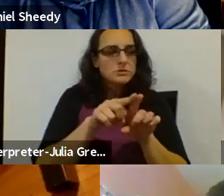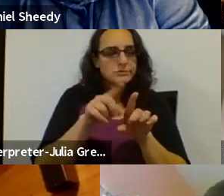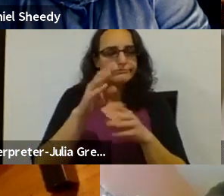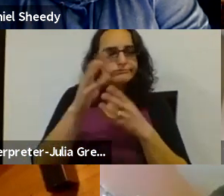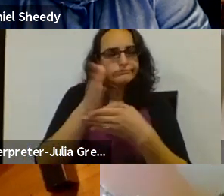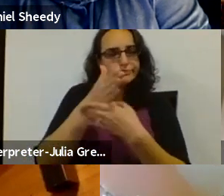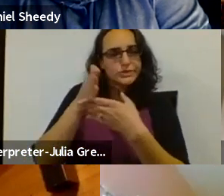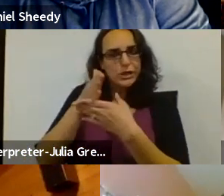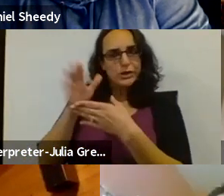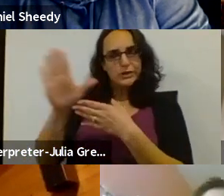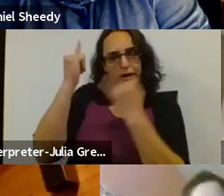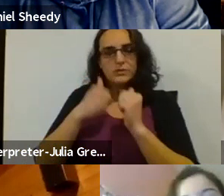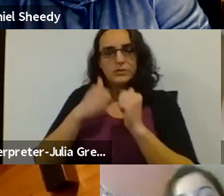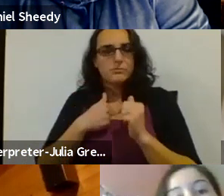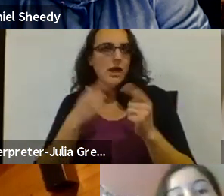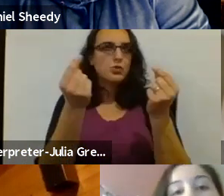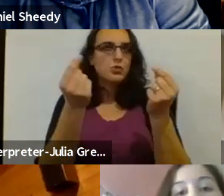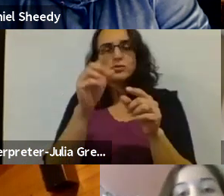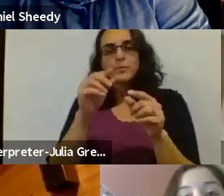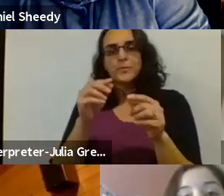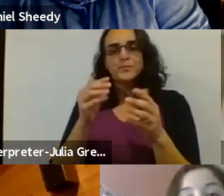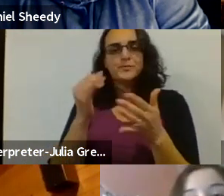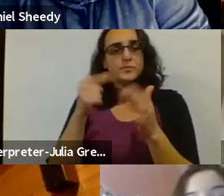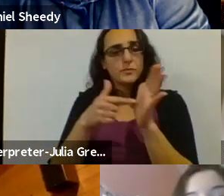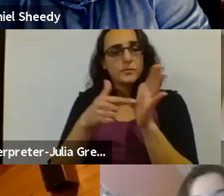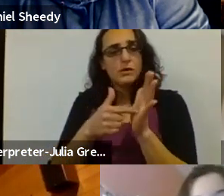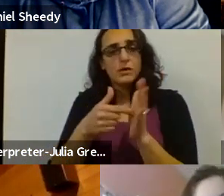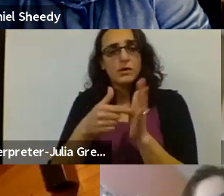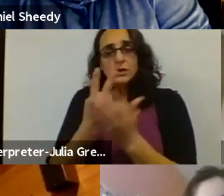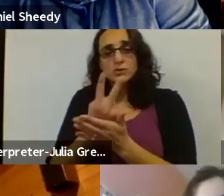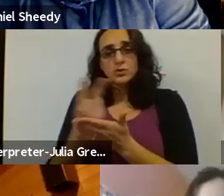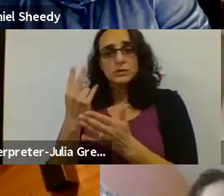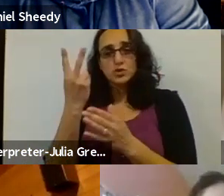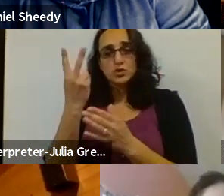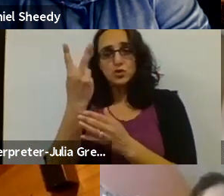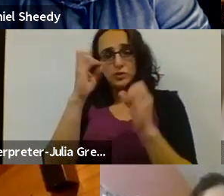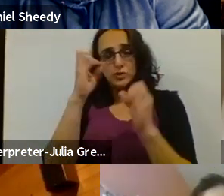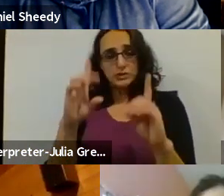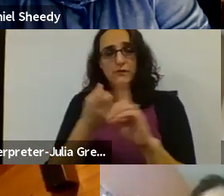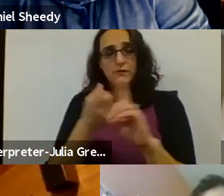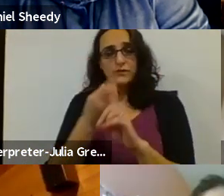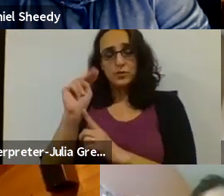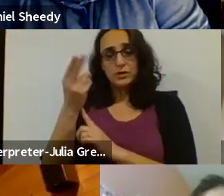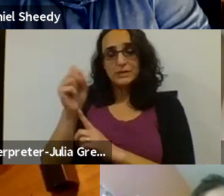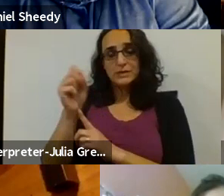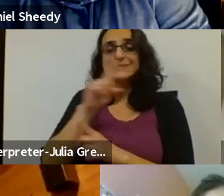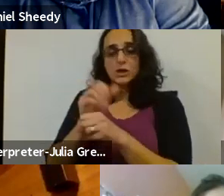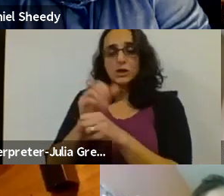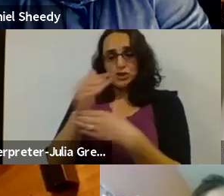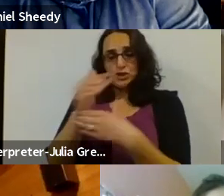Christina Scilingo: So, for example, just in the last couple of weeks to educators in particular from nor in high school have actually shared with me videos that they've made.